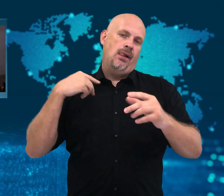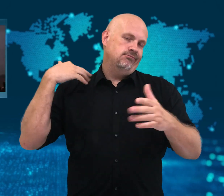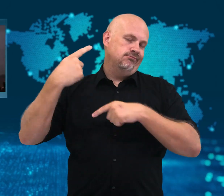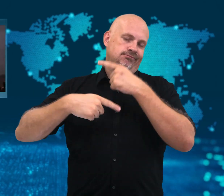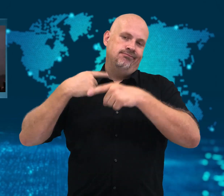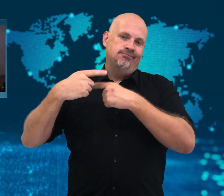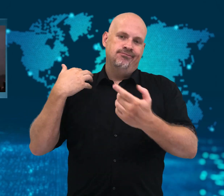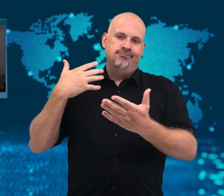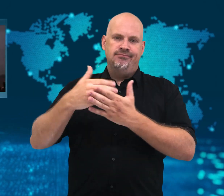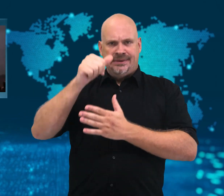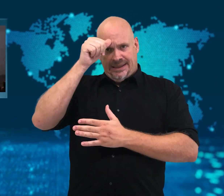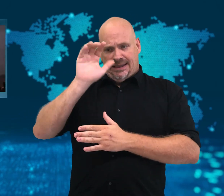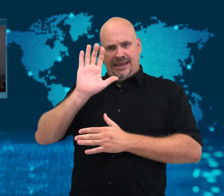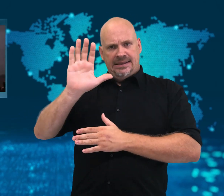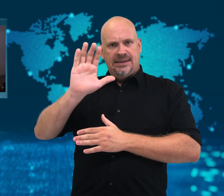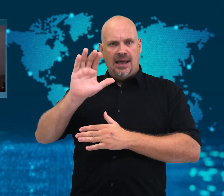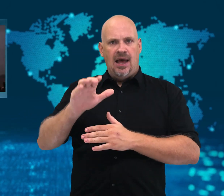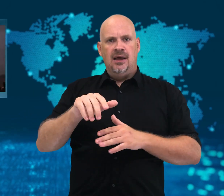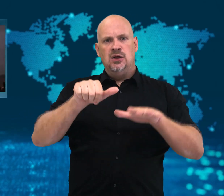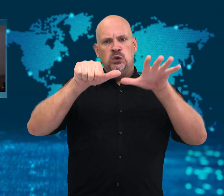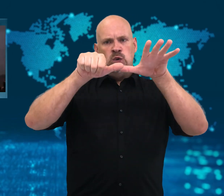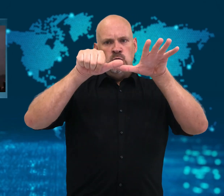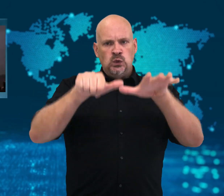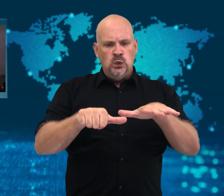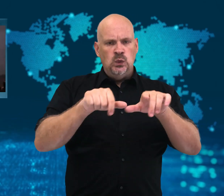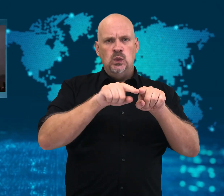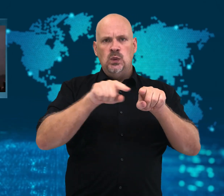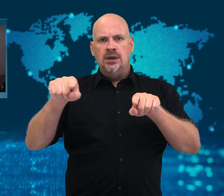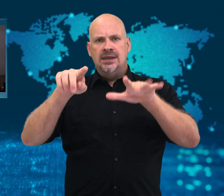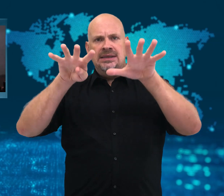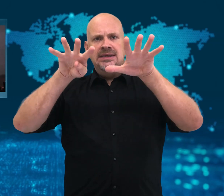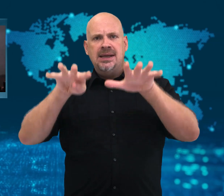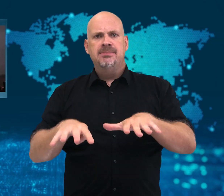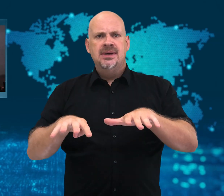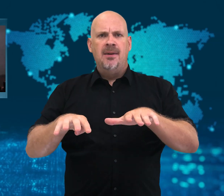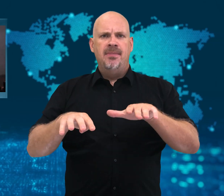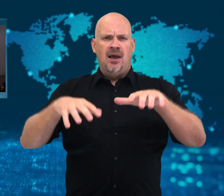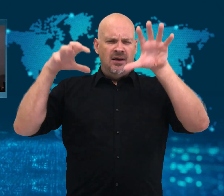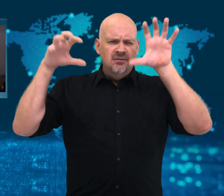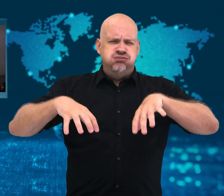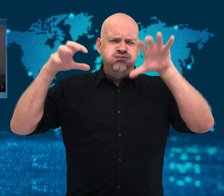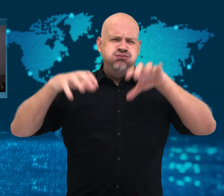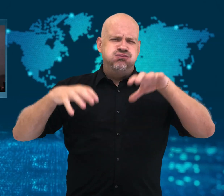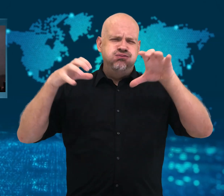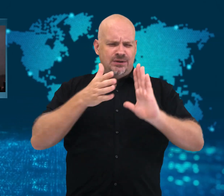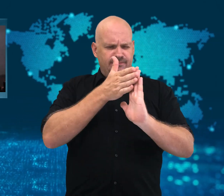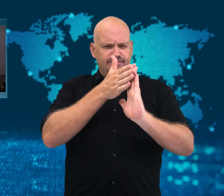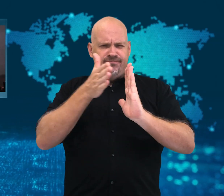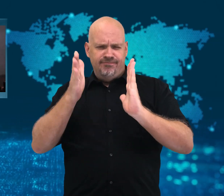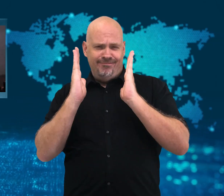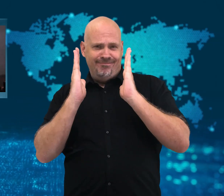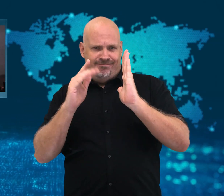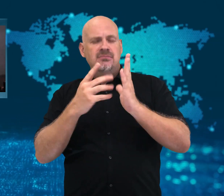Lightning storms are common during India’s monsoon season